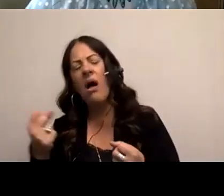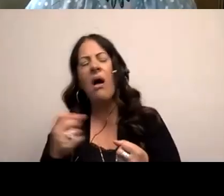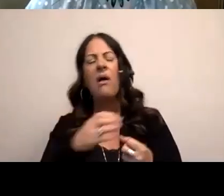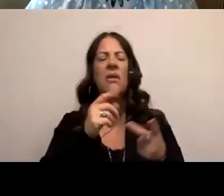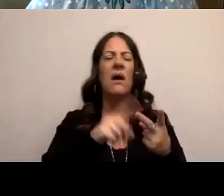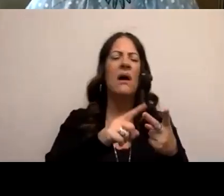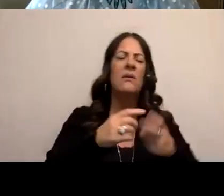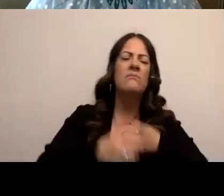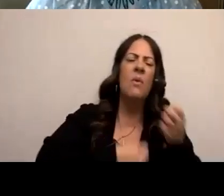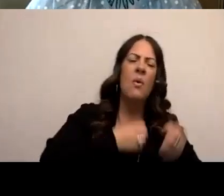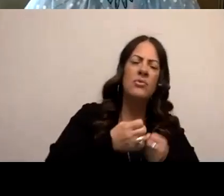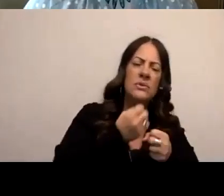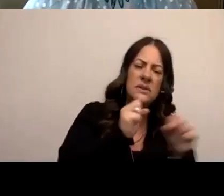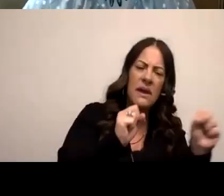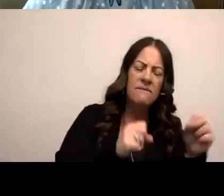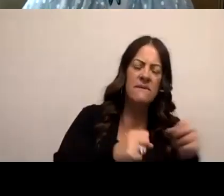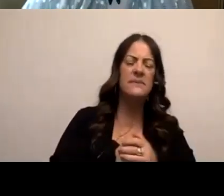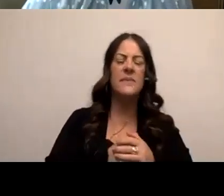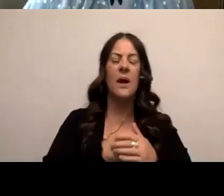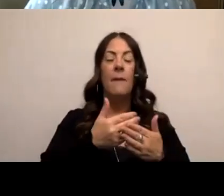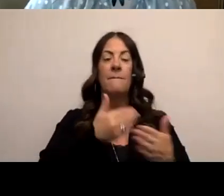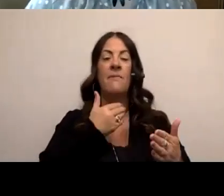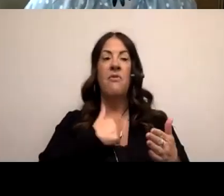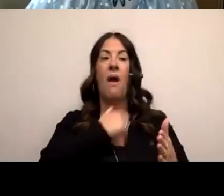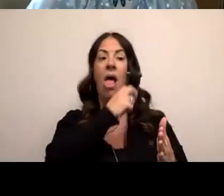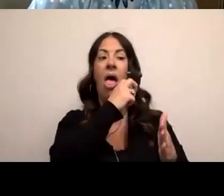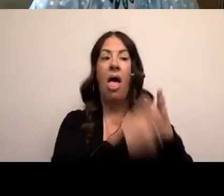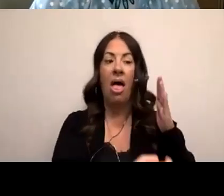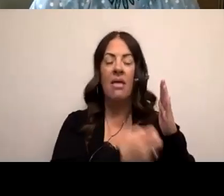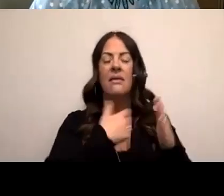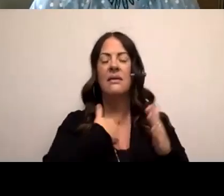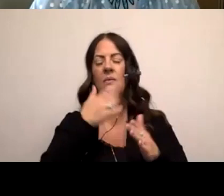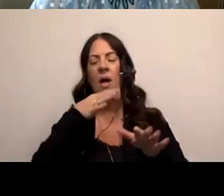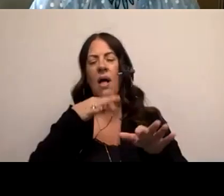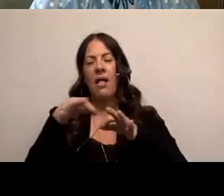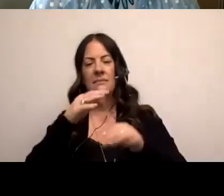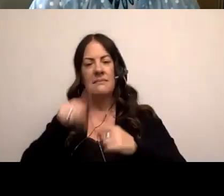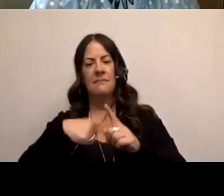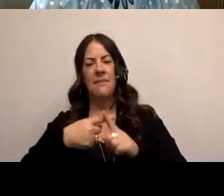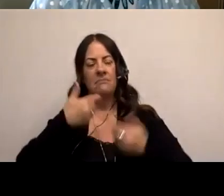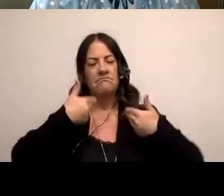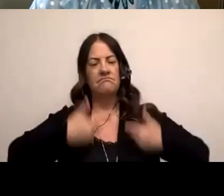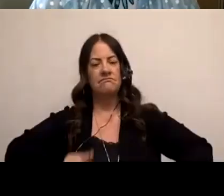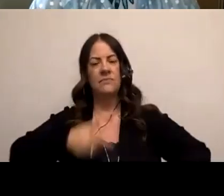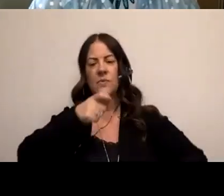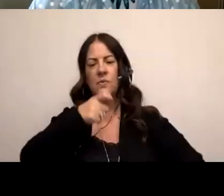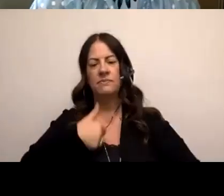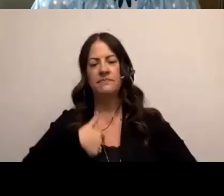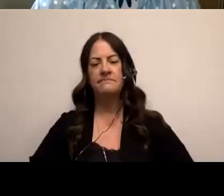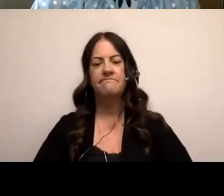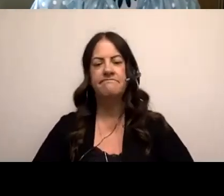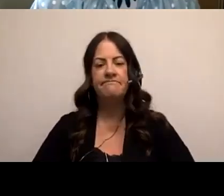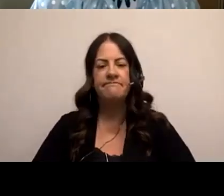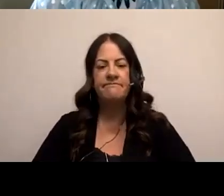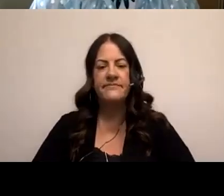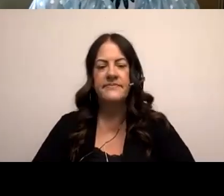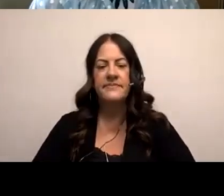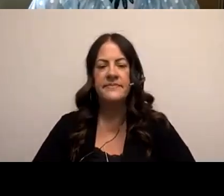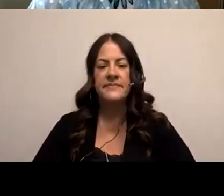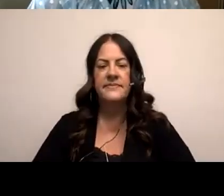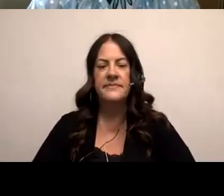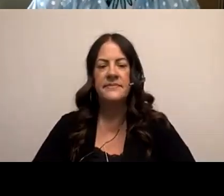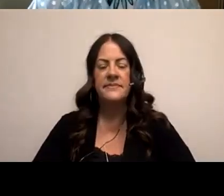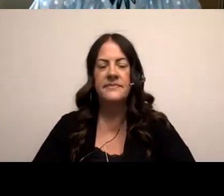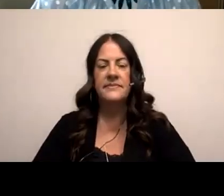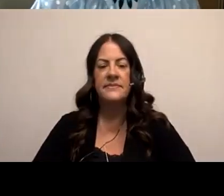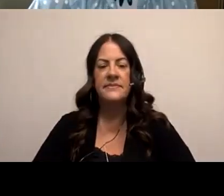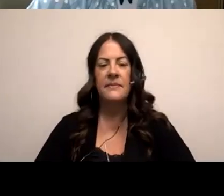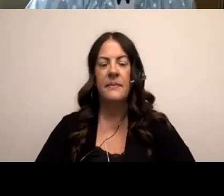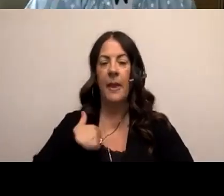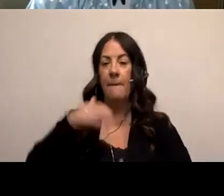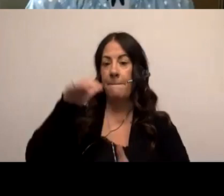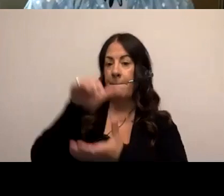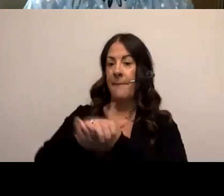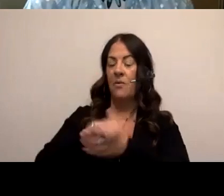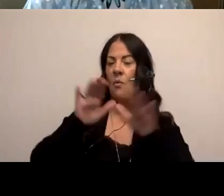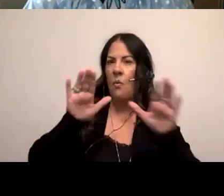YOU A LITTLE BIT ABOUT MYSELF. I AM MARRIED TO A WONDERFUL MAN NAMED MARK, I HAVE TWO